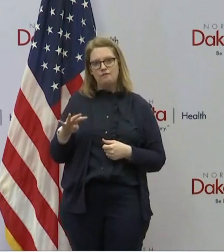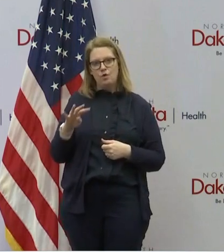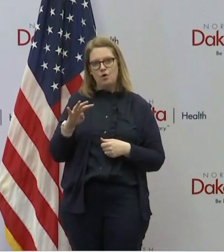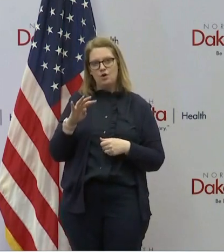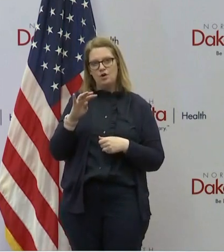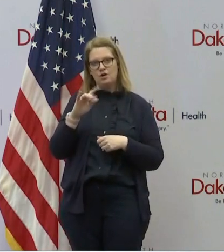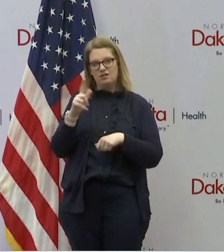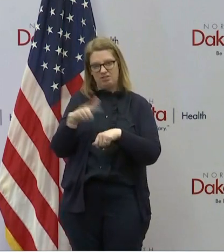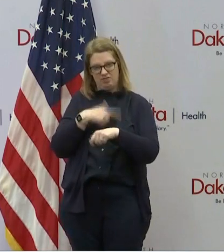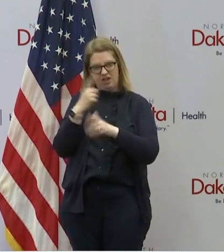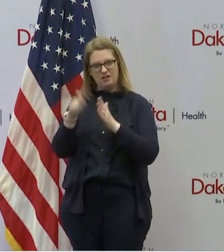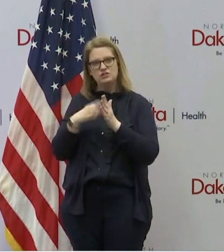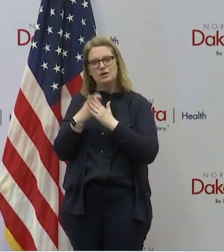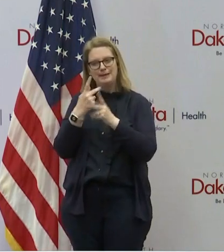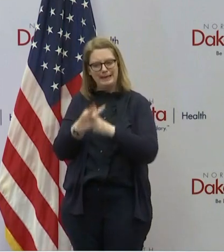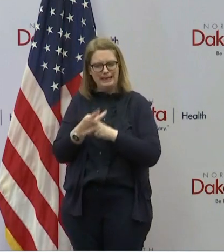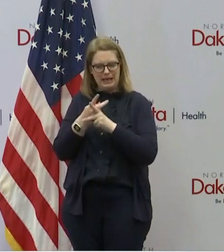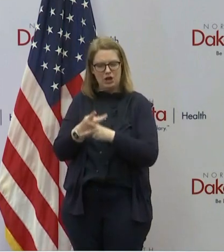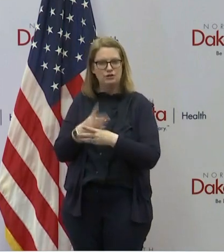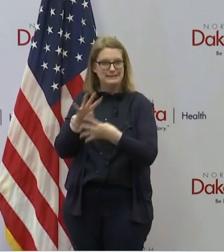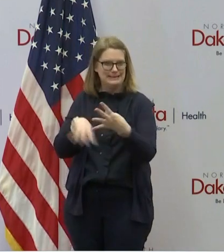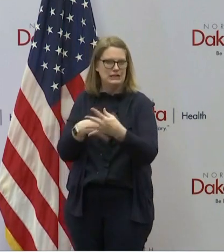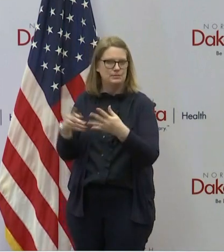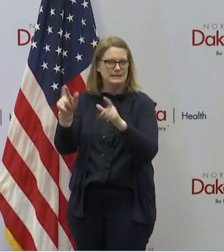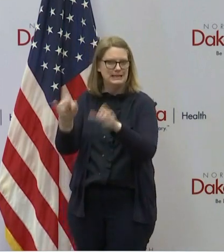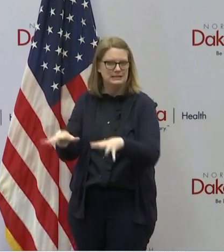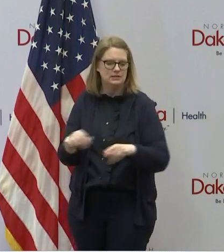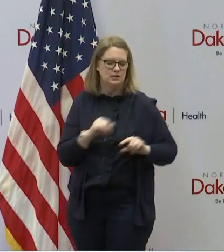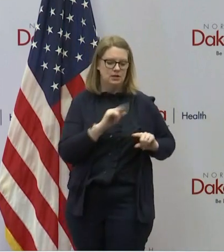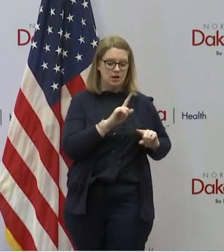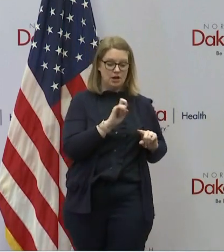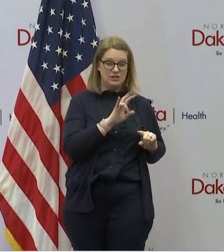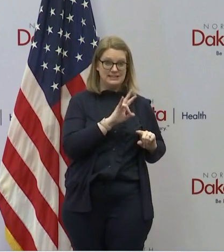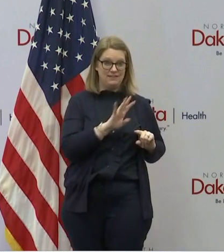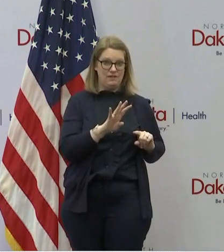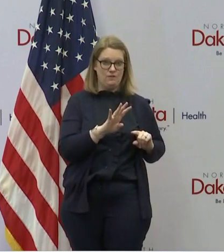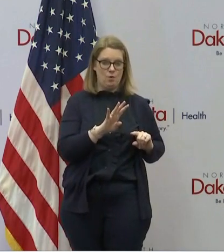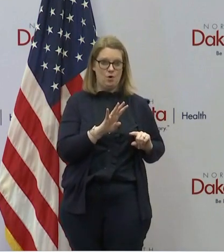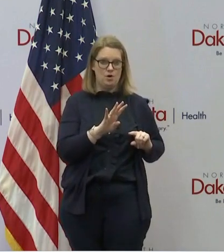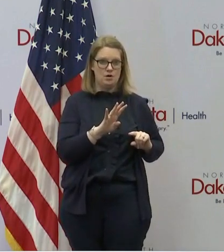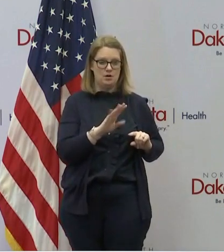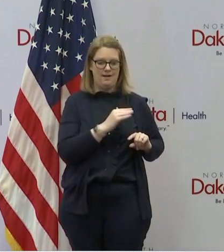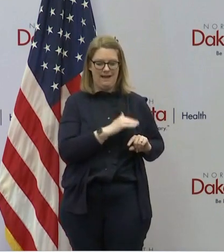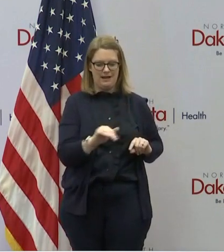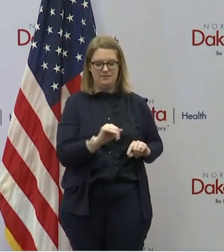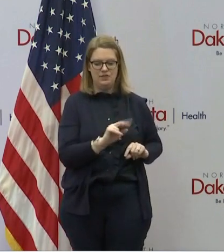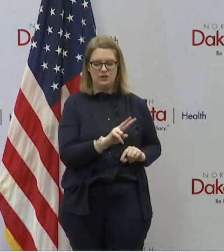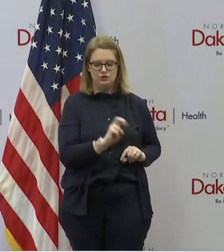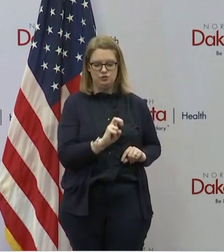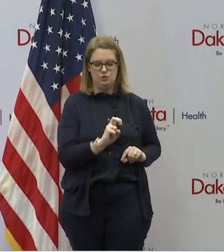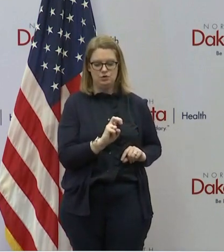TESTING ACROSS LONG-TERM CARE, BUT WE HAVE A LITTLE WAYS TO GO. WE HAVE 44 LONG-TERM CARE